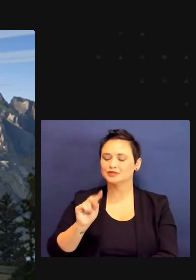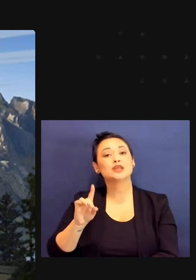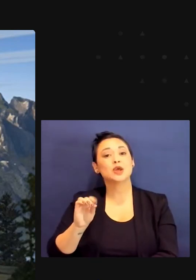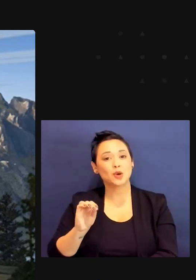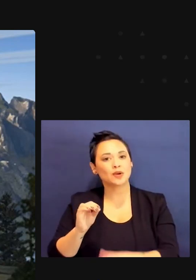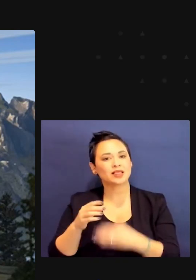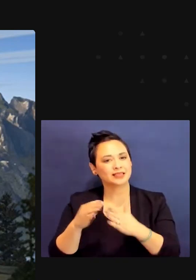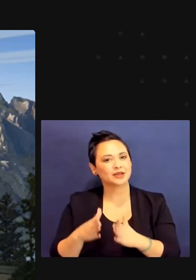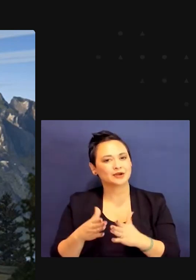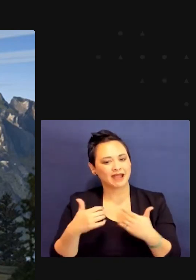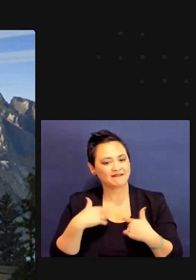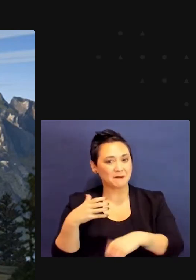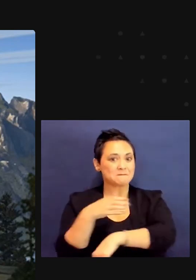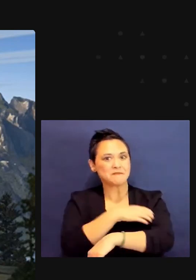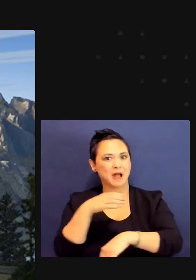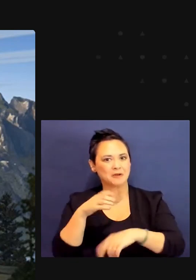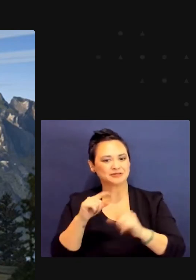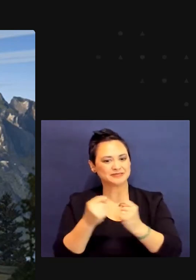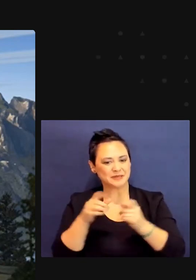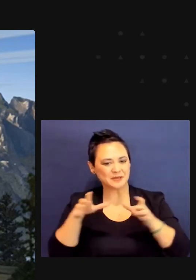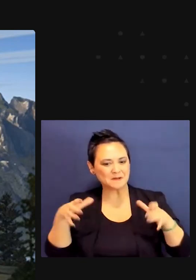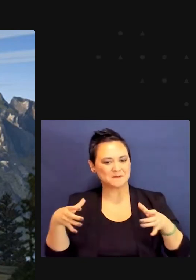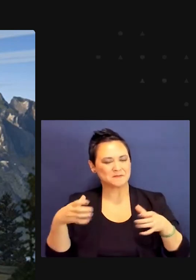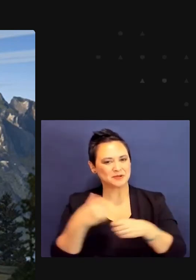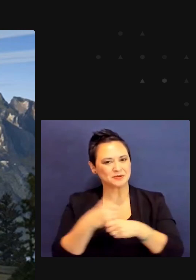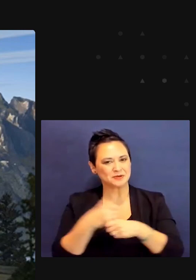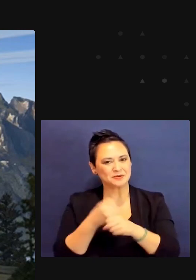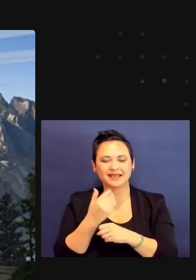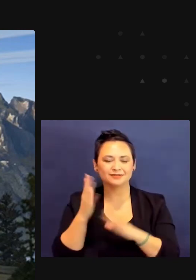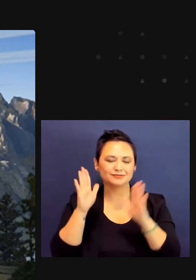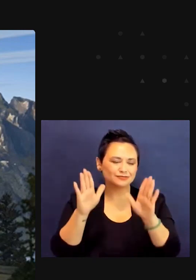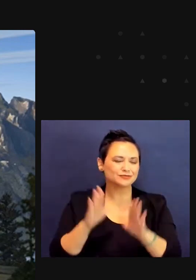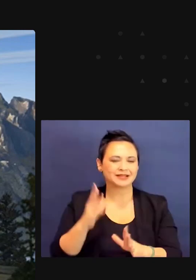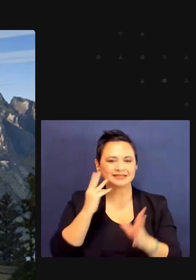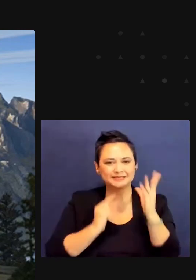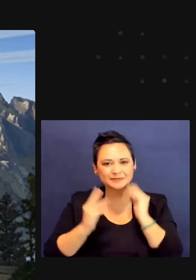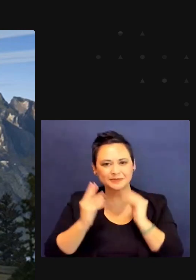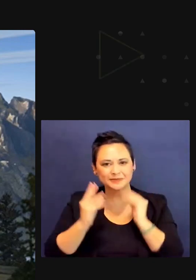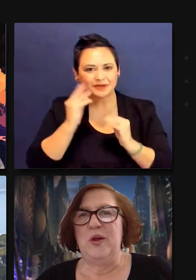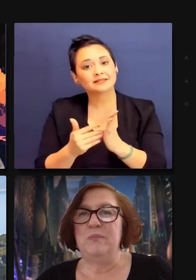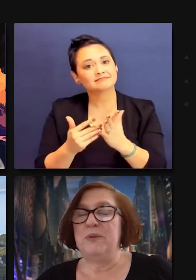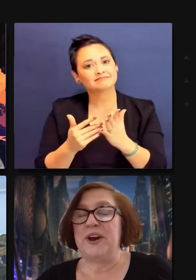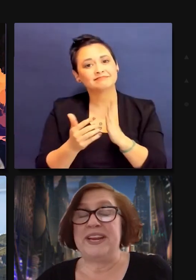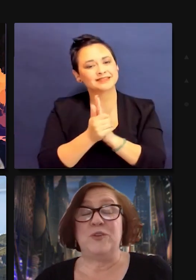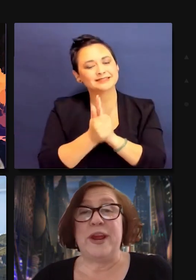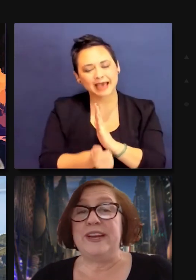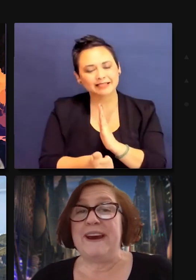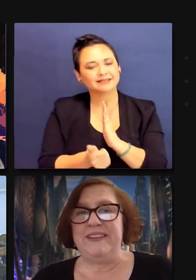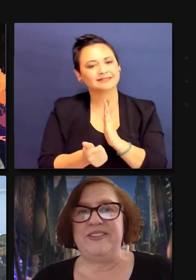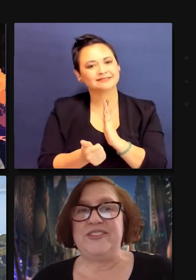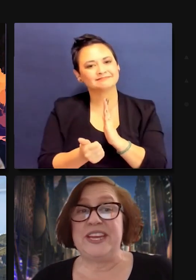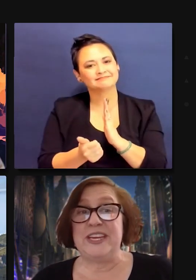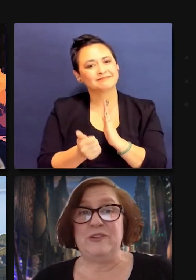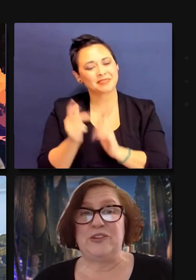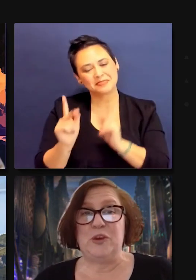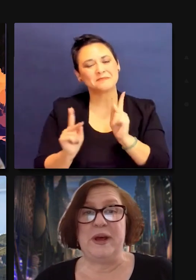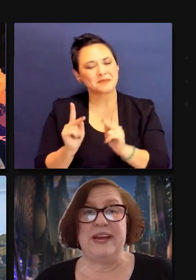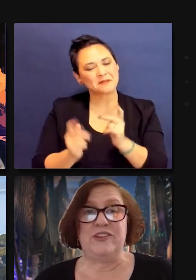But again, it is the talent, and the people are the most important thing. Bonnie, great guidance. Thank you so much.